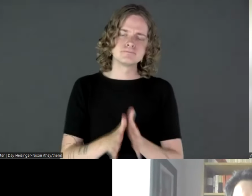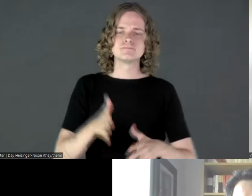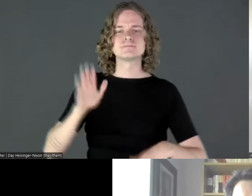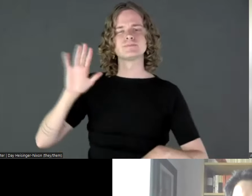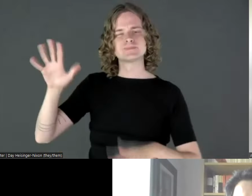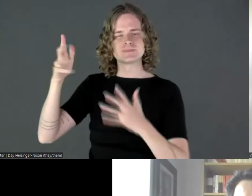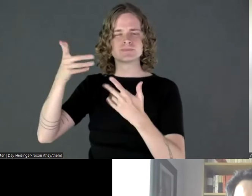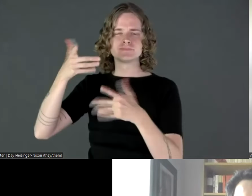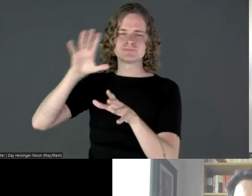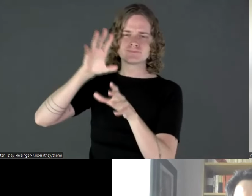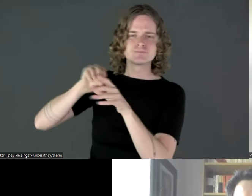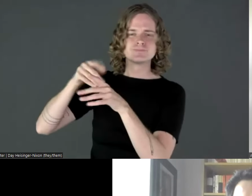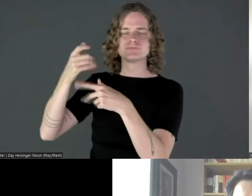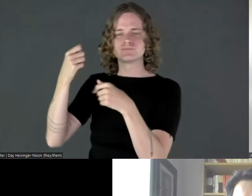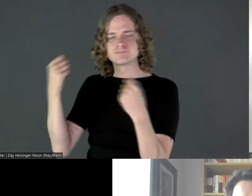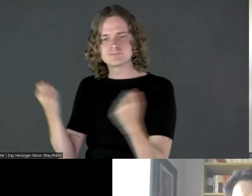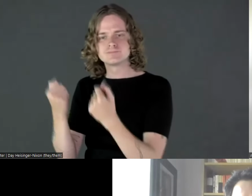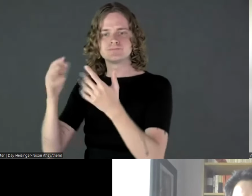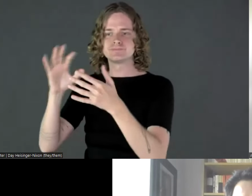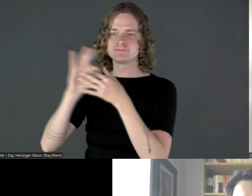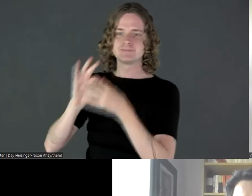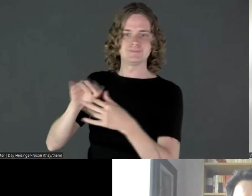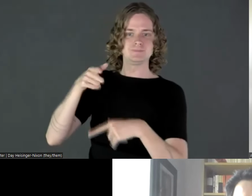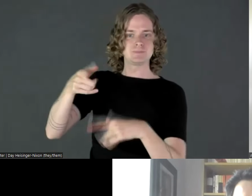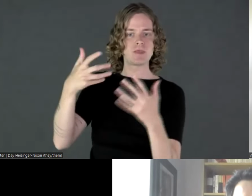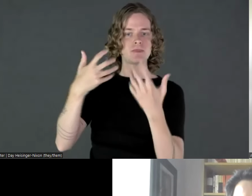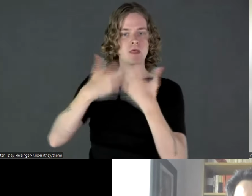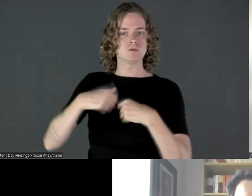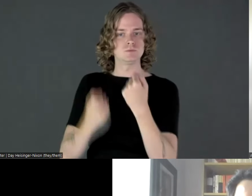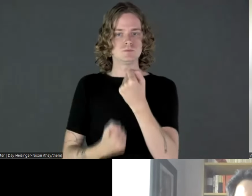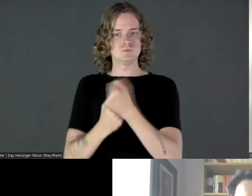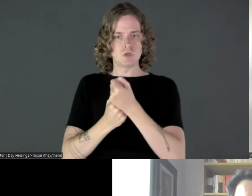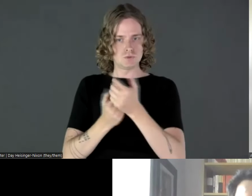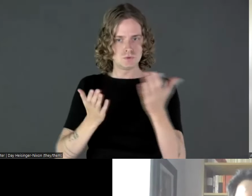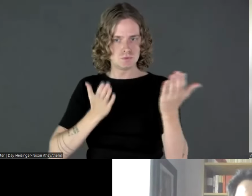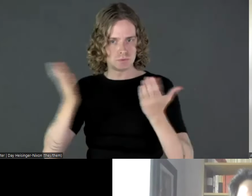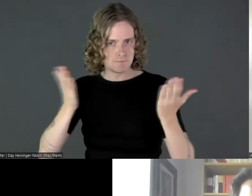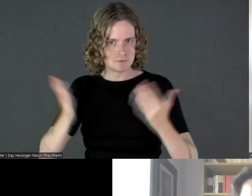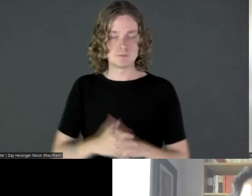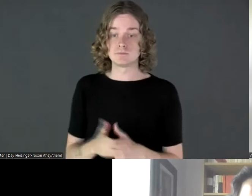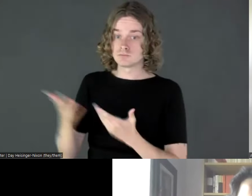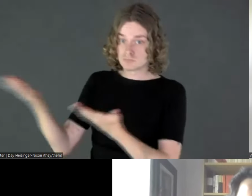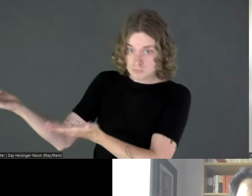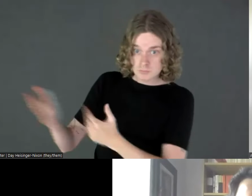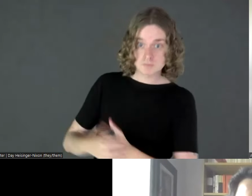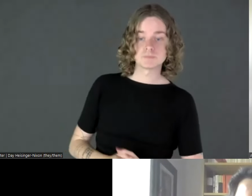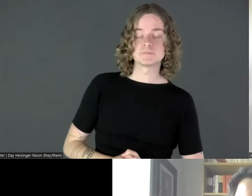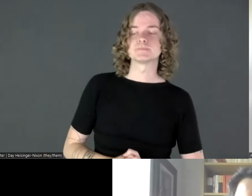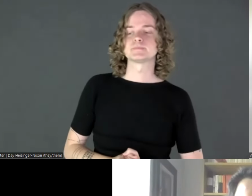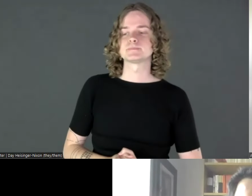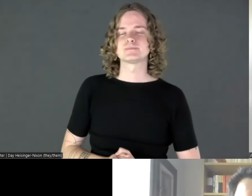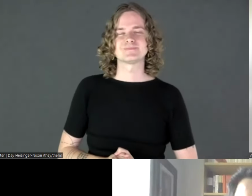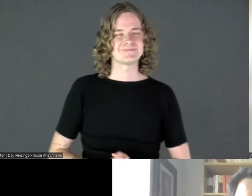services. Anise, if you are there, take the floor. >> ANISE: Thank you, Christian, good morning,